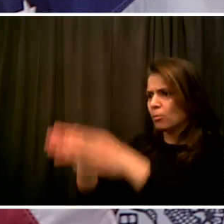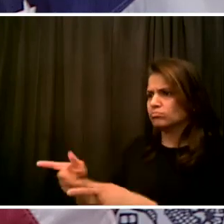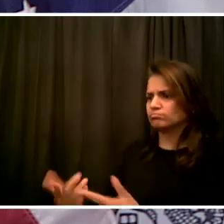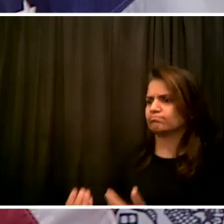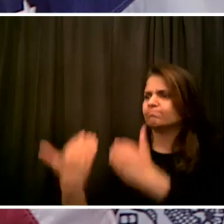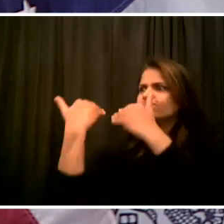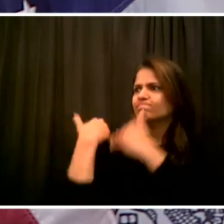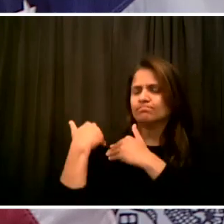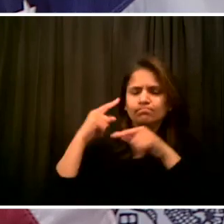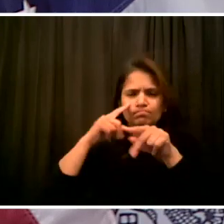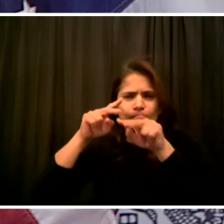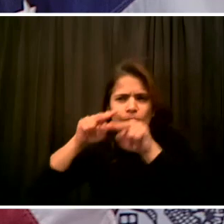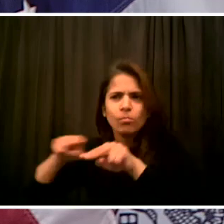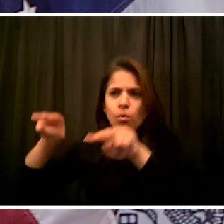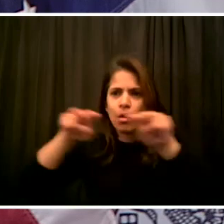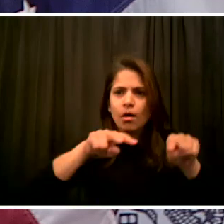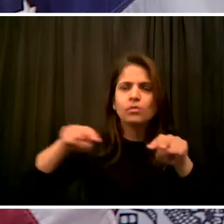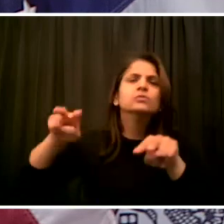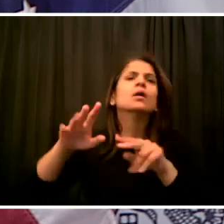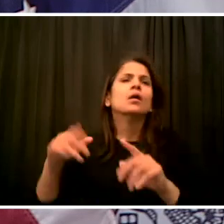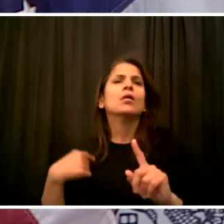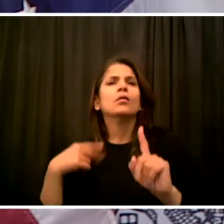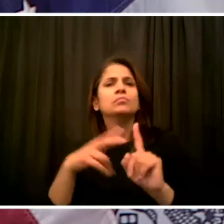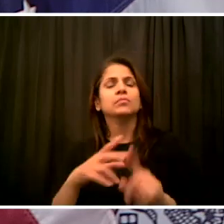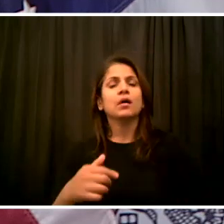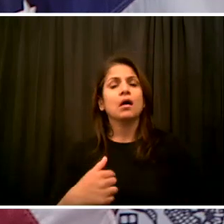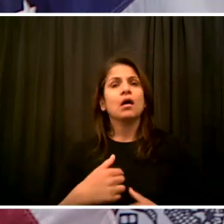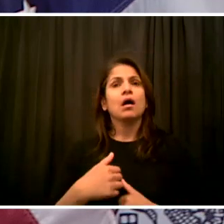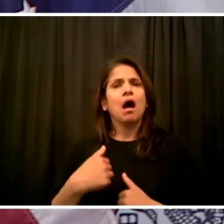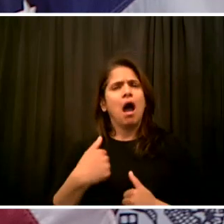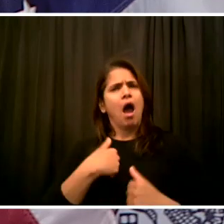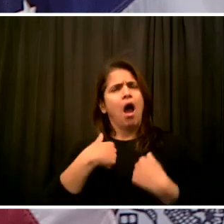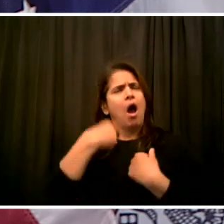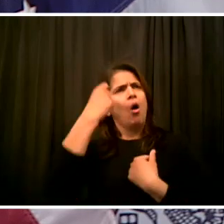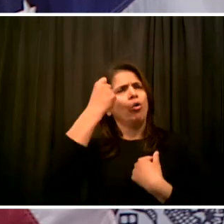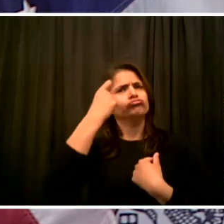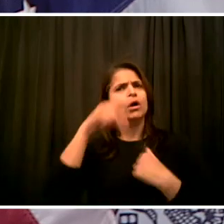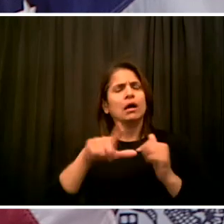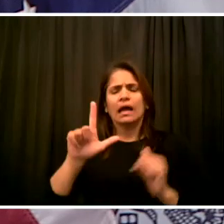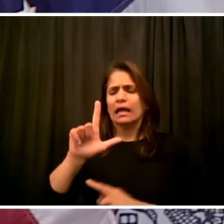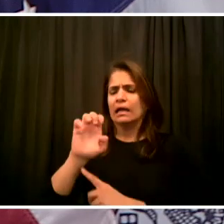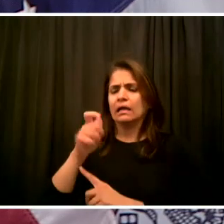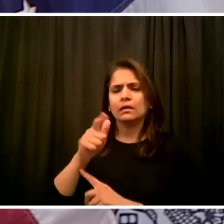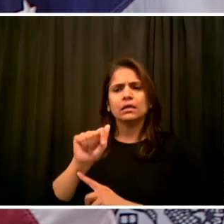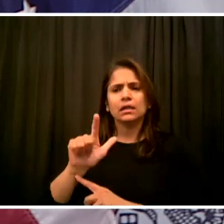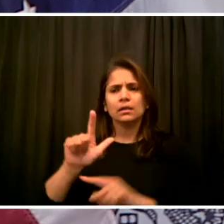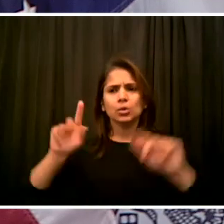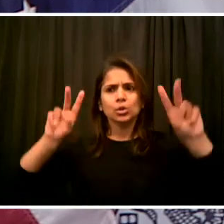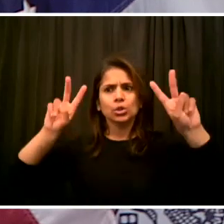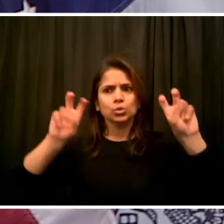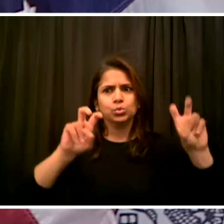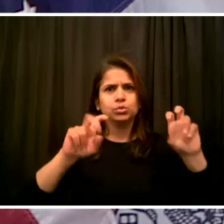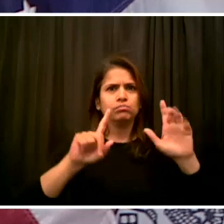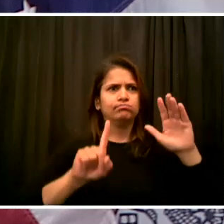HAVE BEEN ASKED DIFFERENT SCENARIOS ABOUT THIS DESIGNATION.